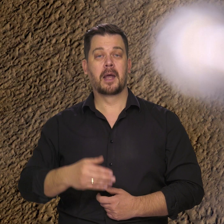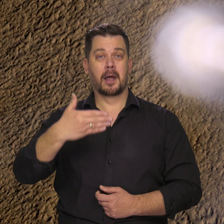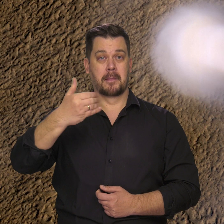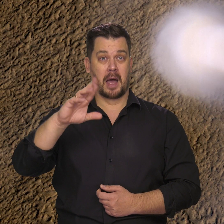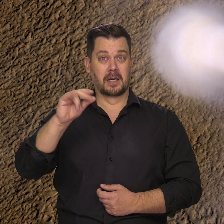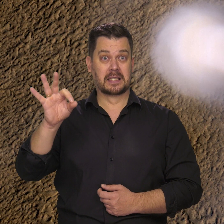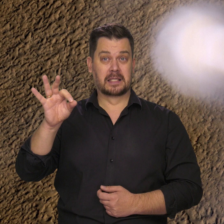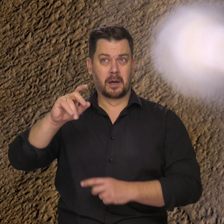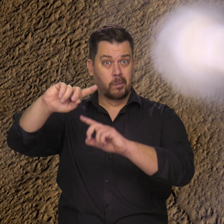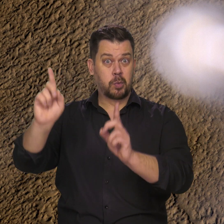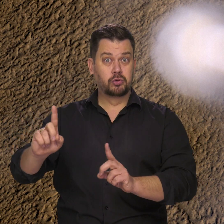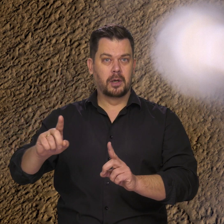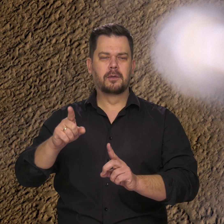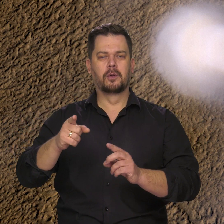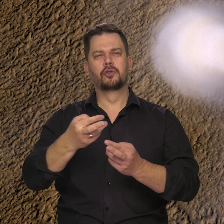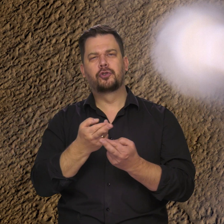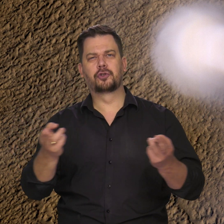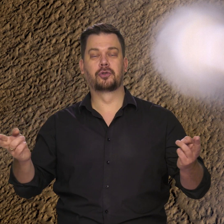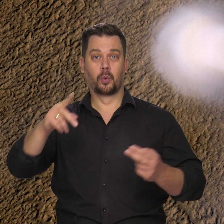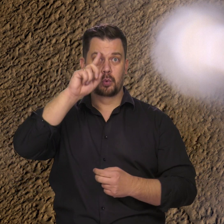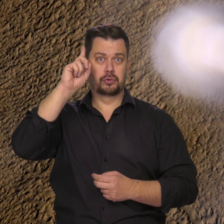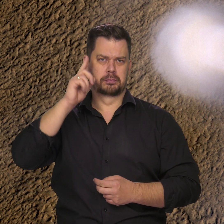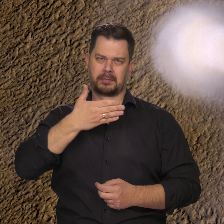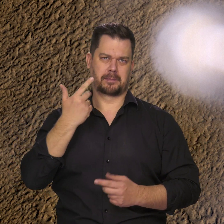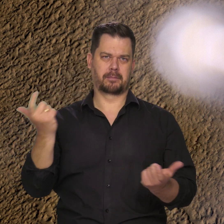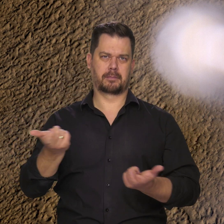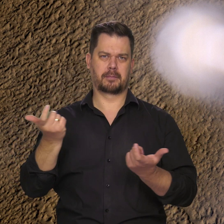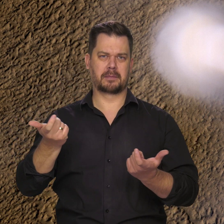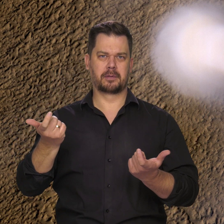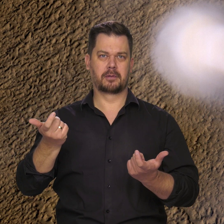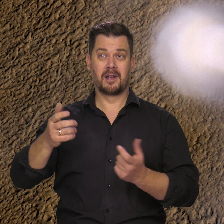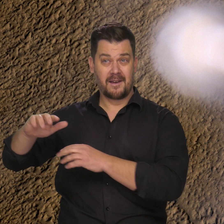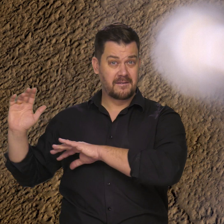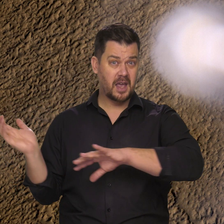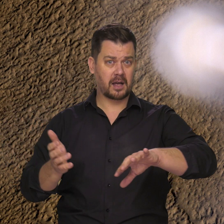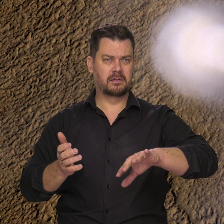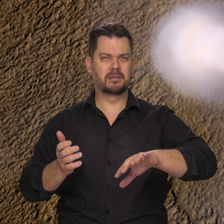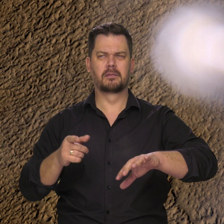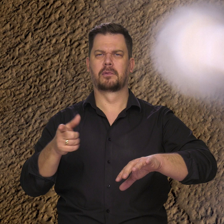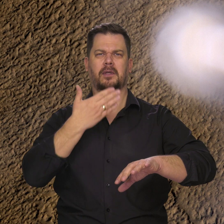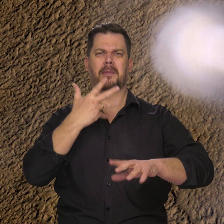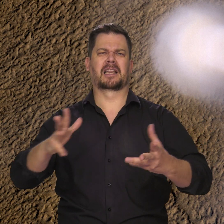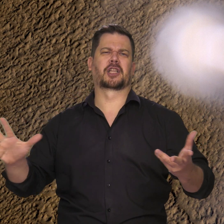it's not akin to the destructive force of Earthly storms. Martian storms simply don't have